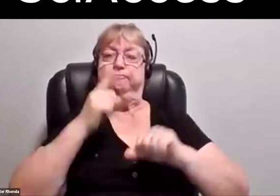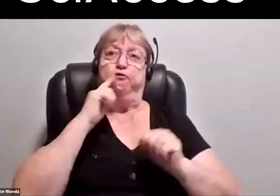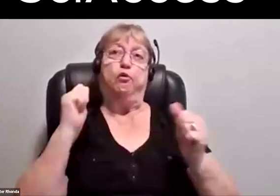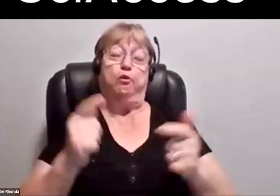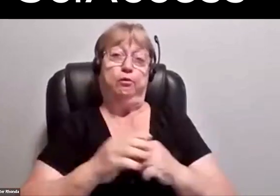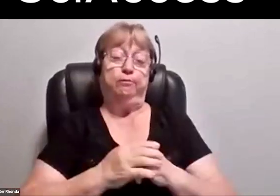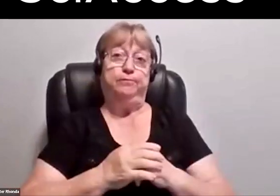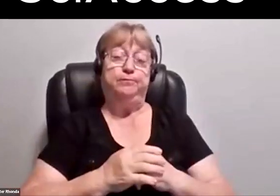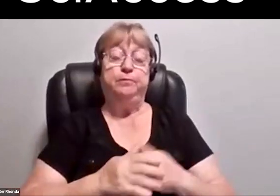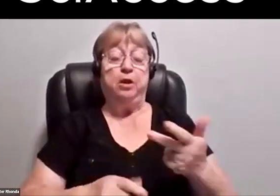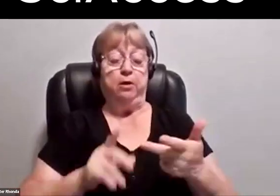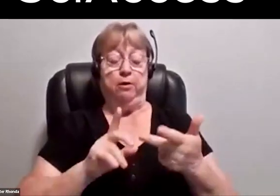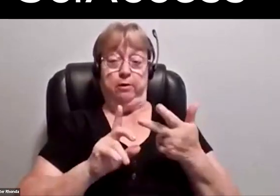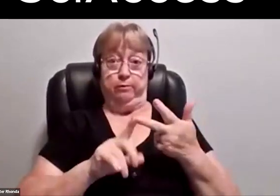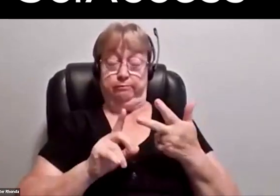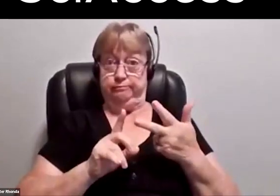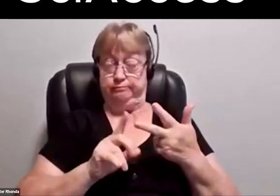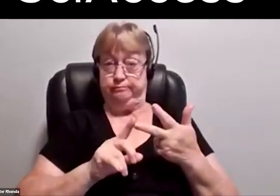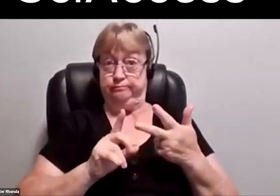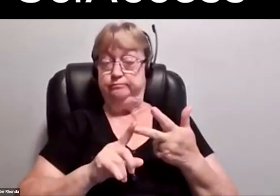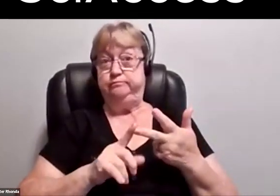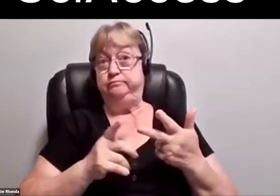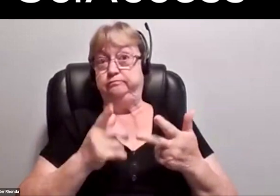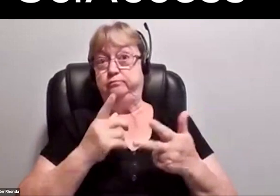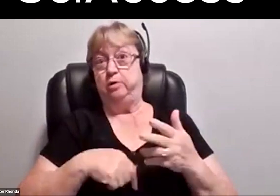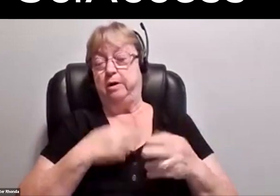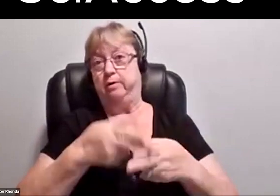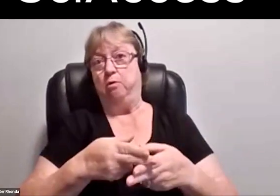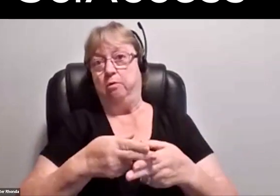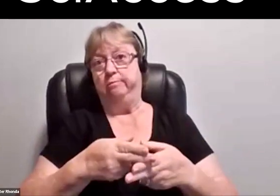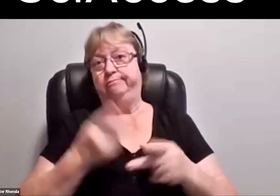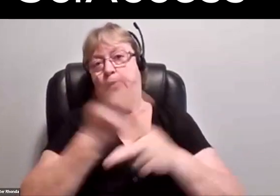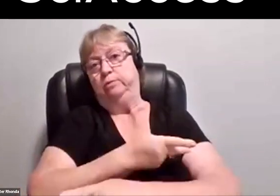A third principle is basically what I would call multiplication.